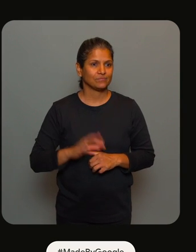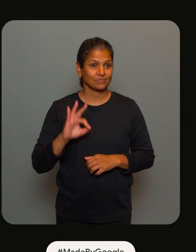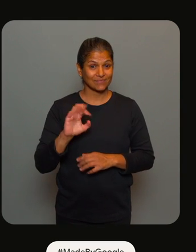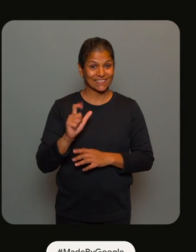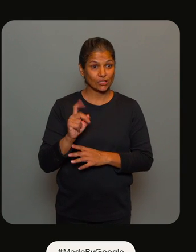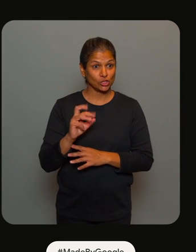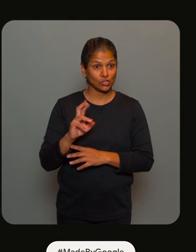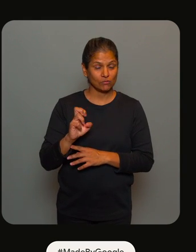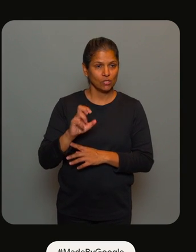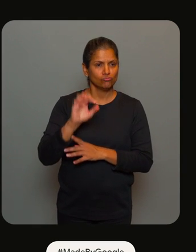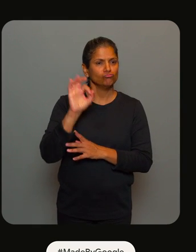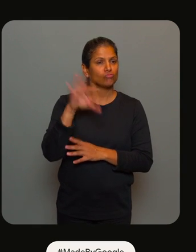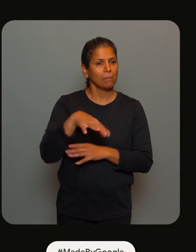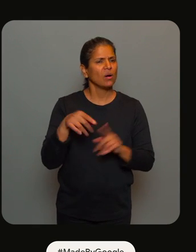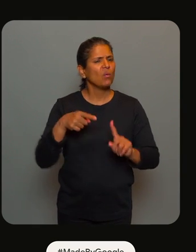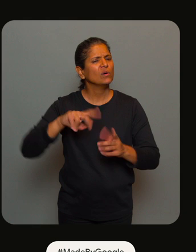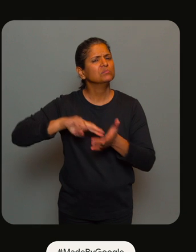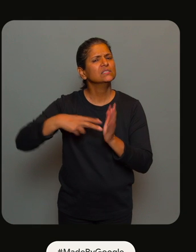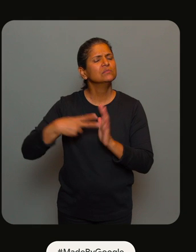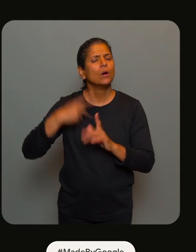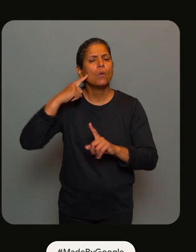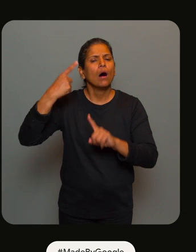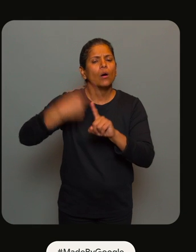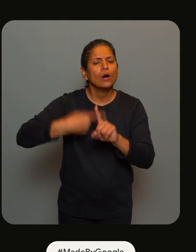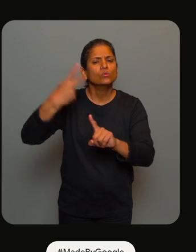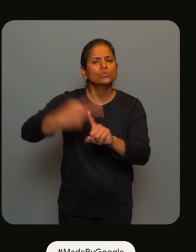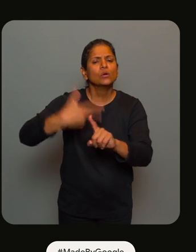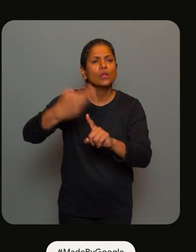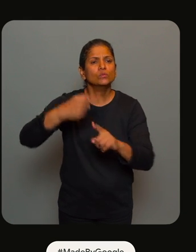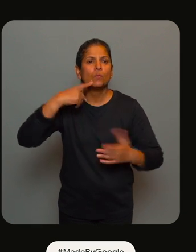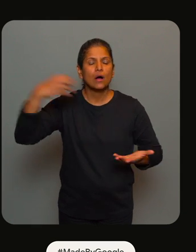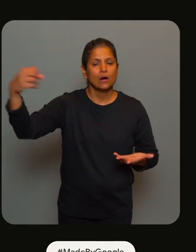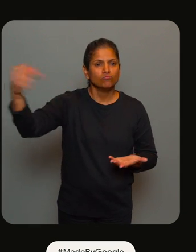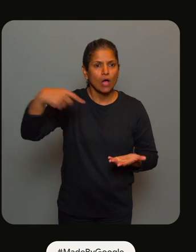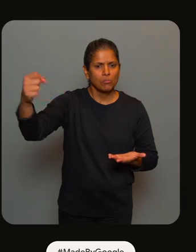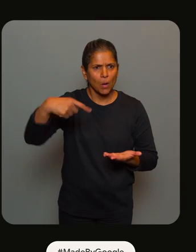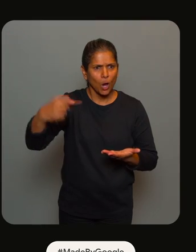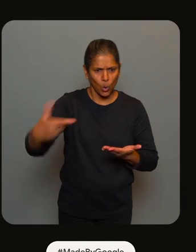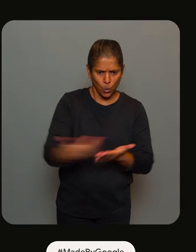features, which means your Pixel gets even better over time.